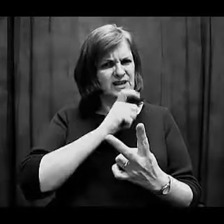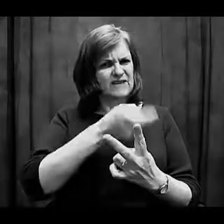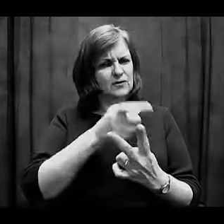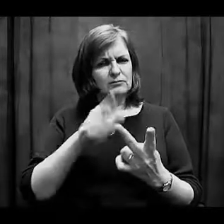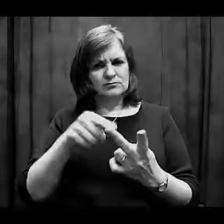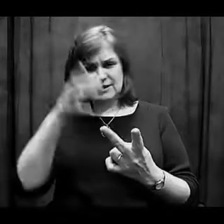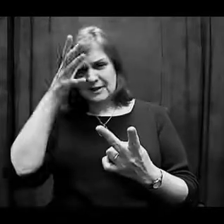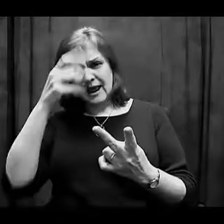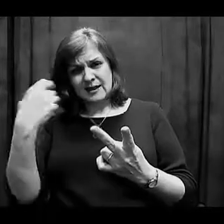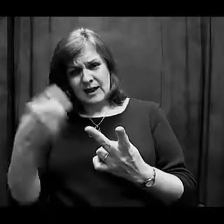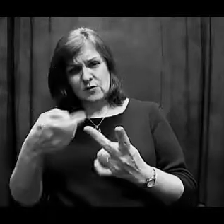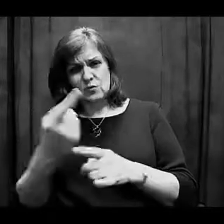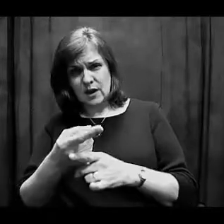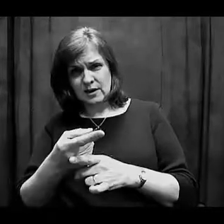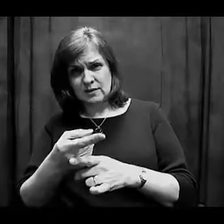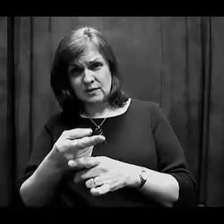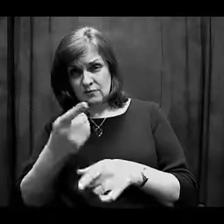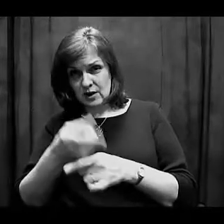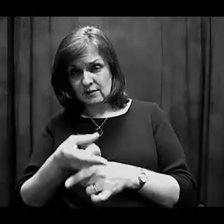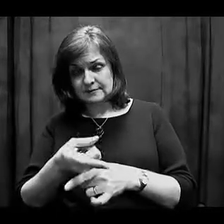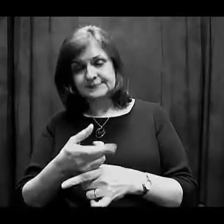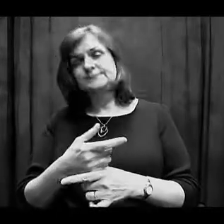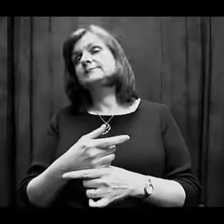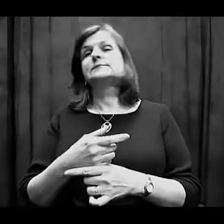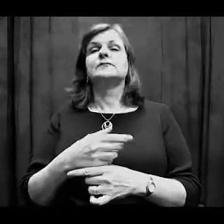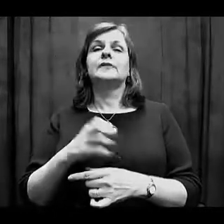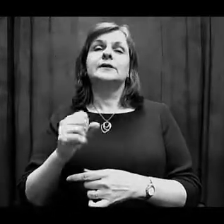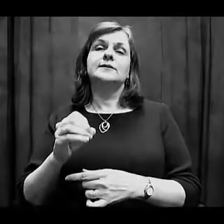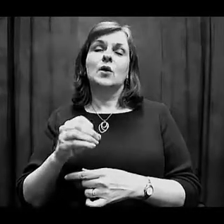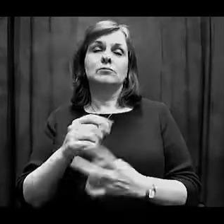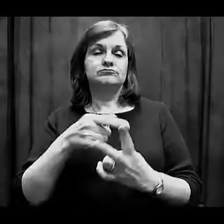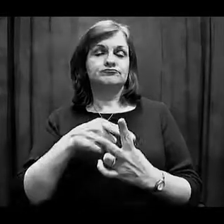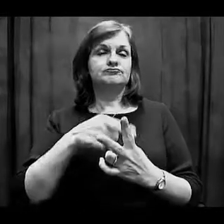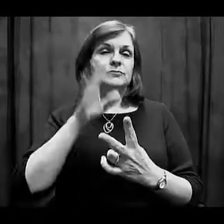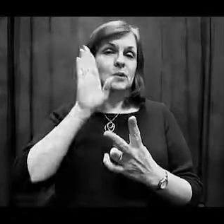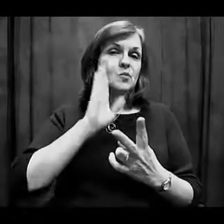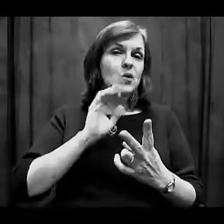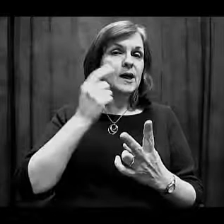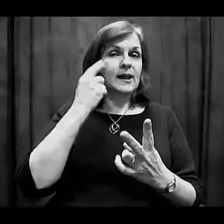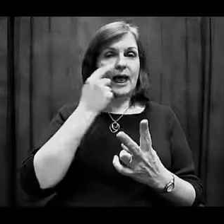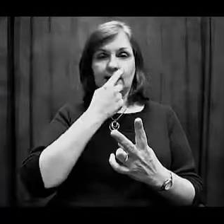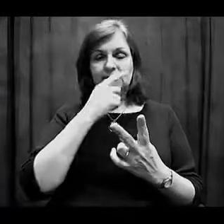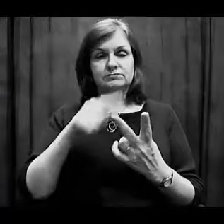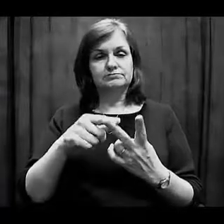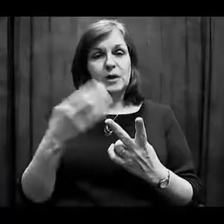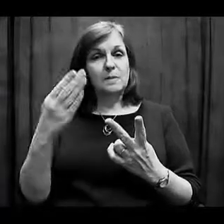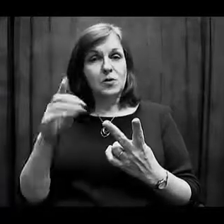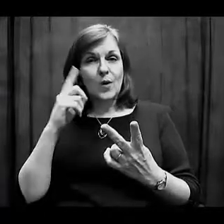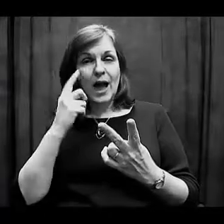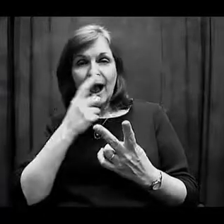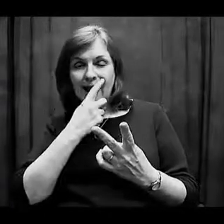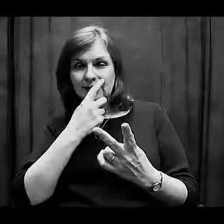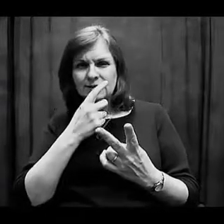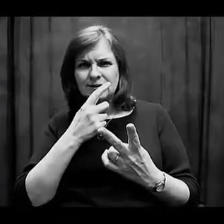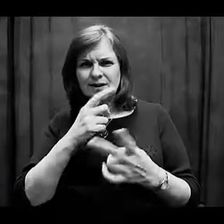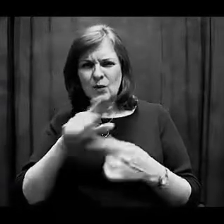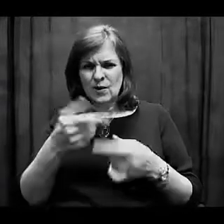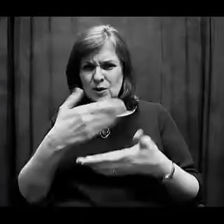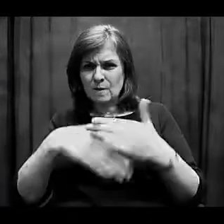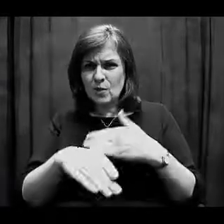right? mom and dad? that are in you? that's right! ok -- so brown eyes and blue eyes. well you don't typically get one of each so we